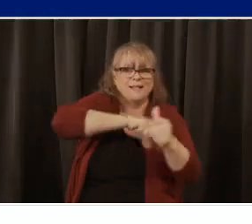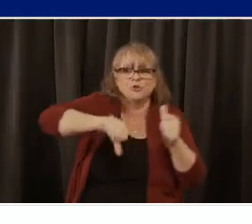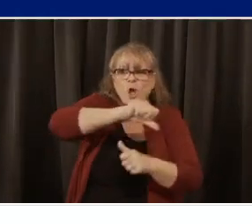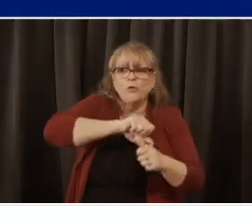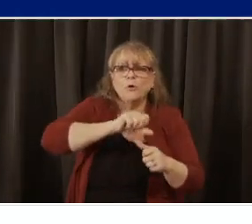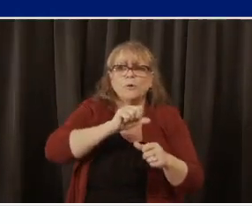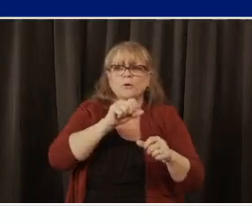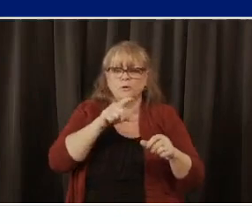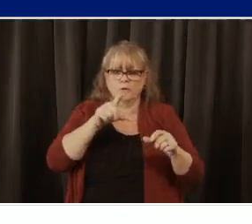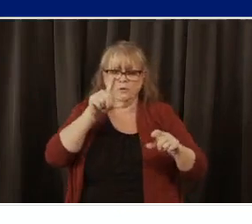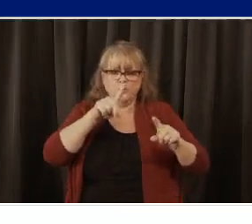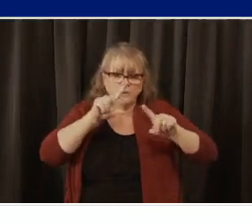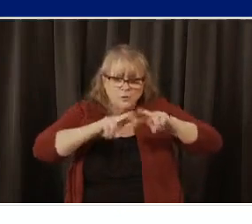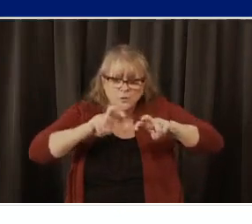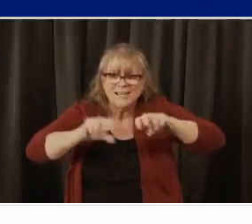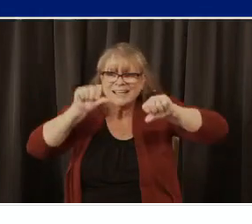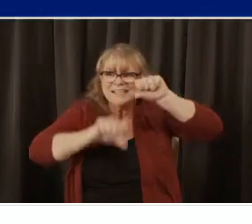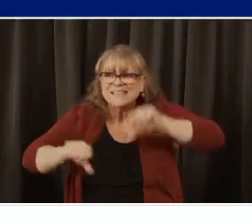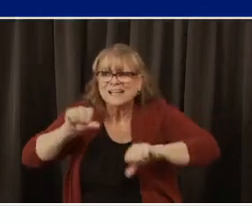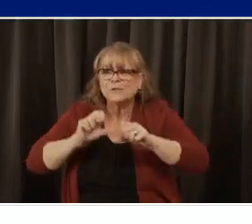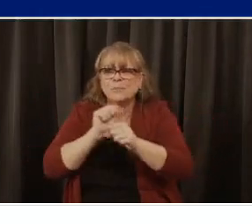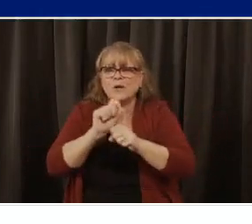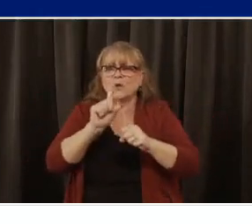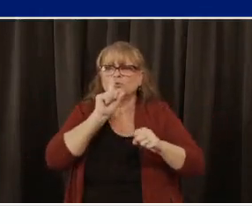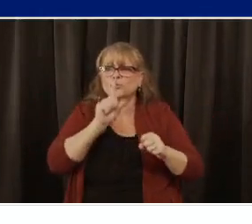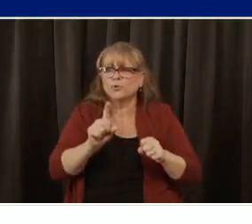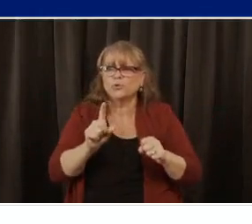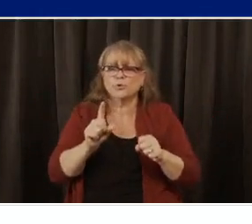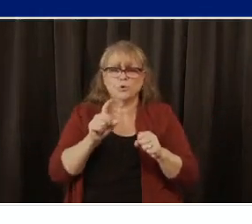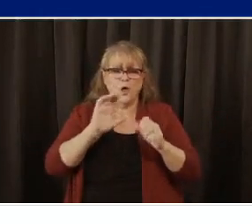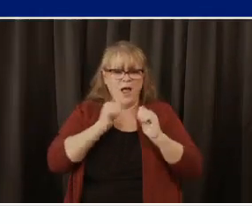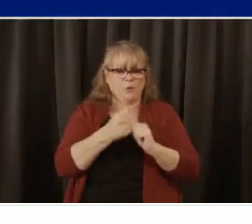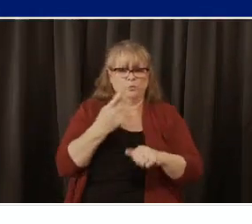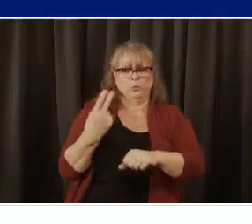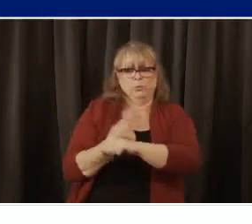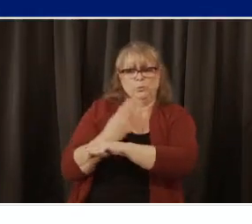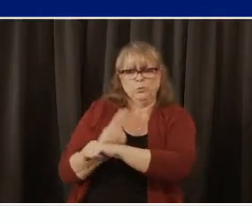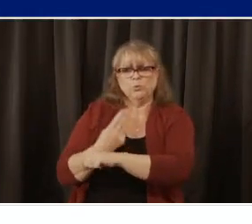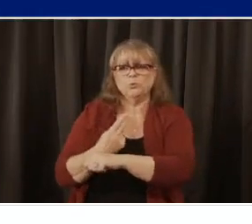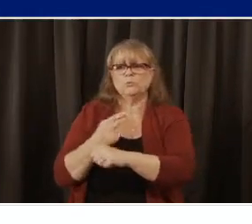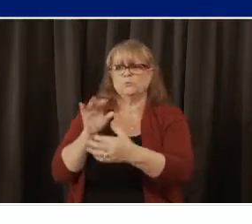were of the highest standard. And then working with the Stadio C to ensure distribution of these